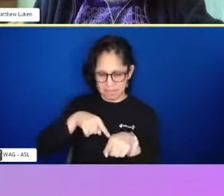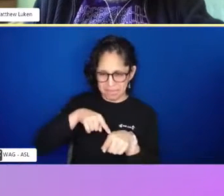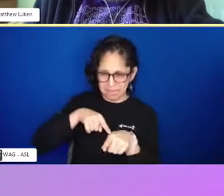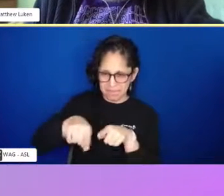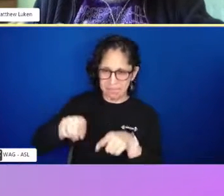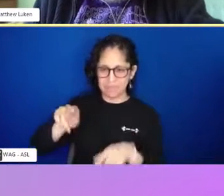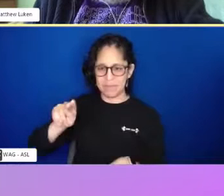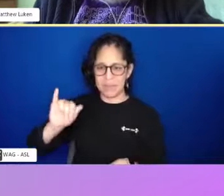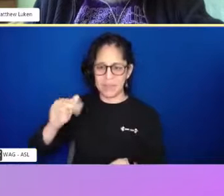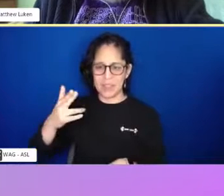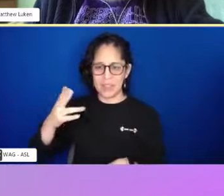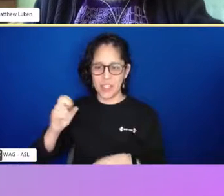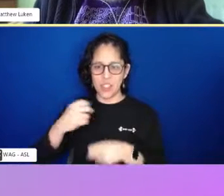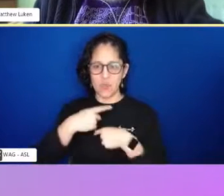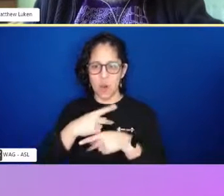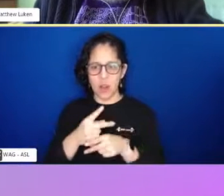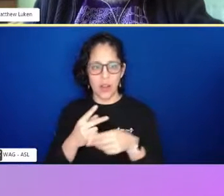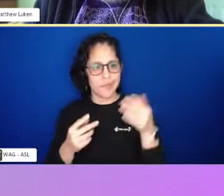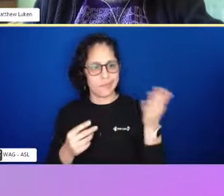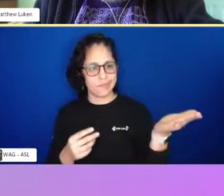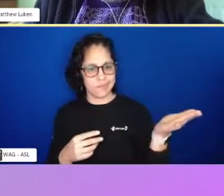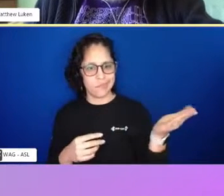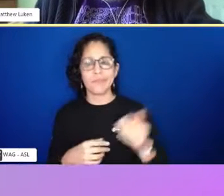people. This starts to derive the